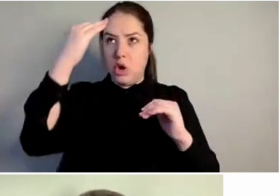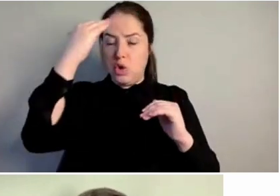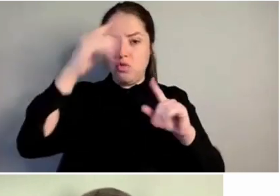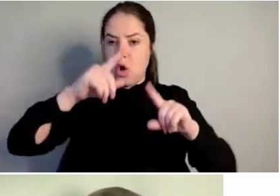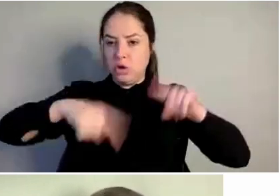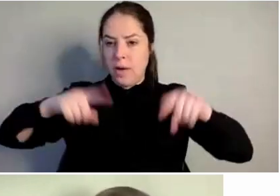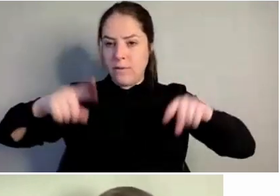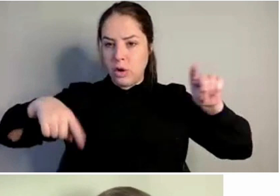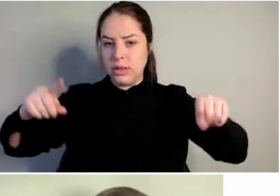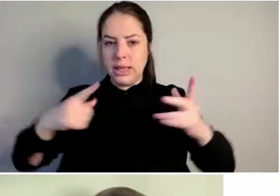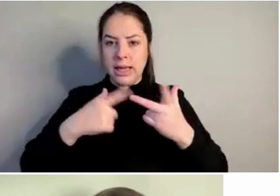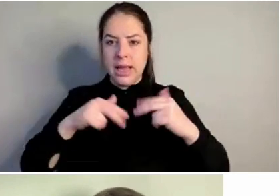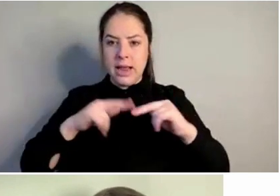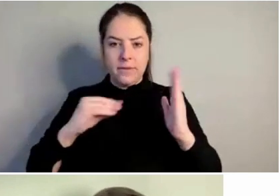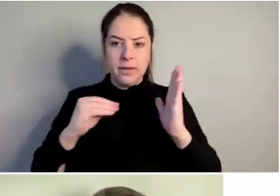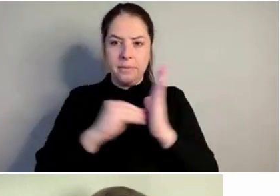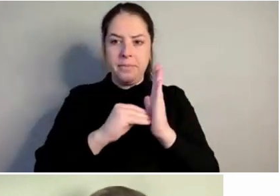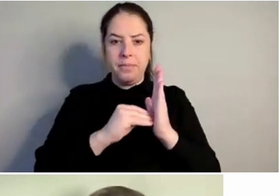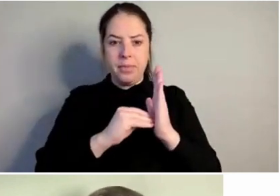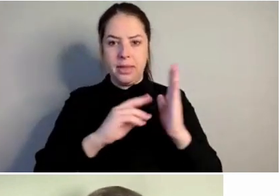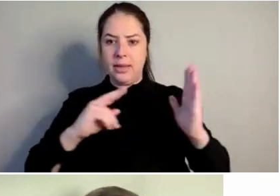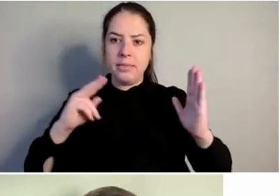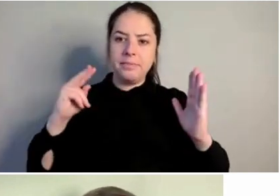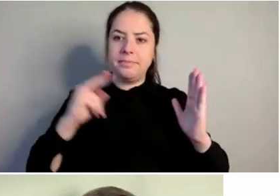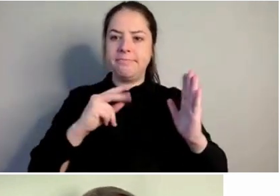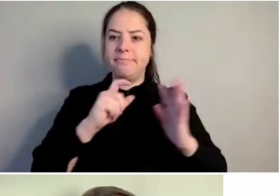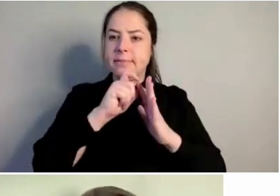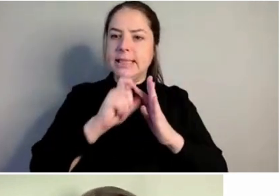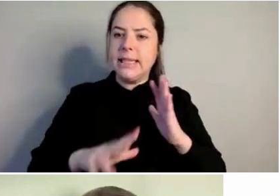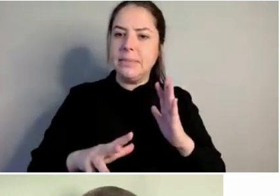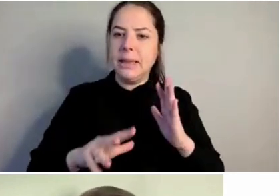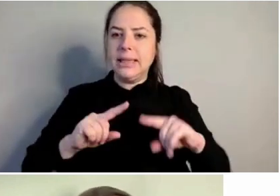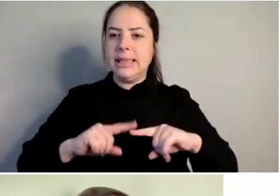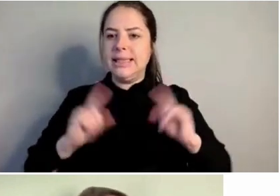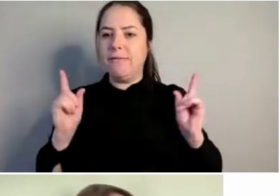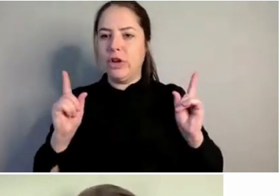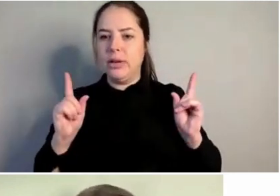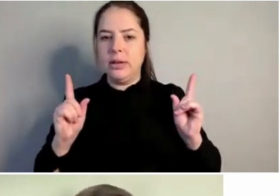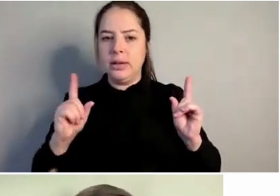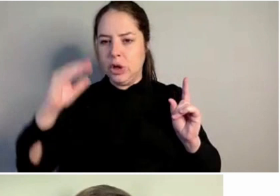If you frame it as a disability in a sense that it's a difference somehow in the way in which you engage in the workplace